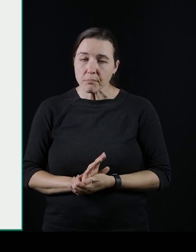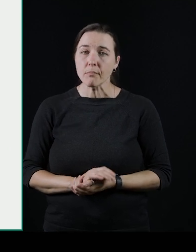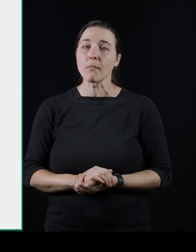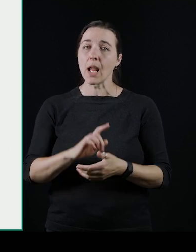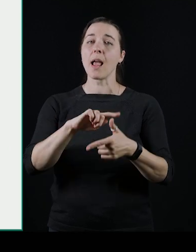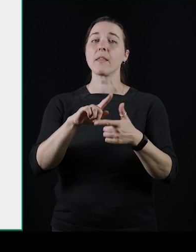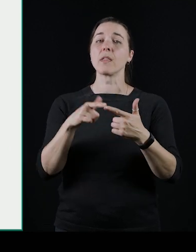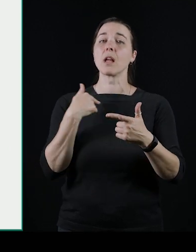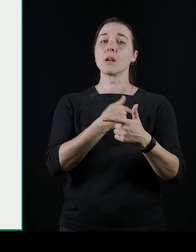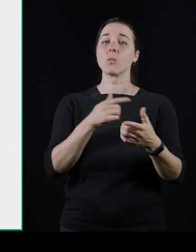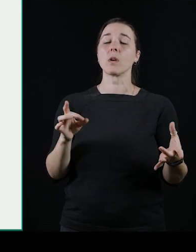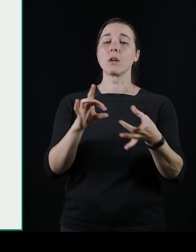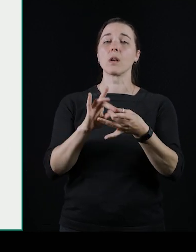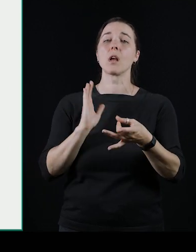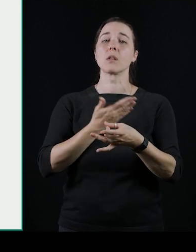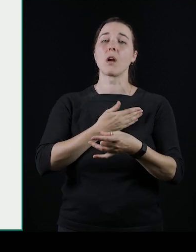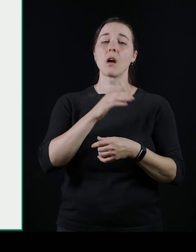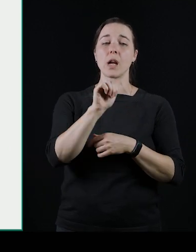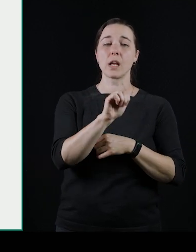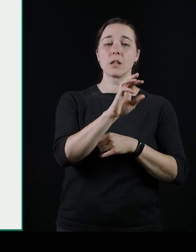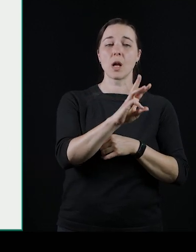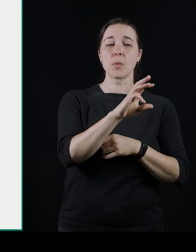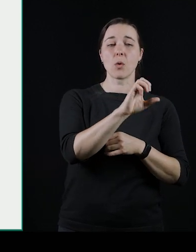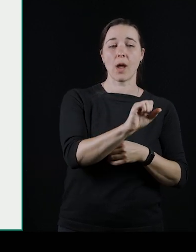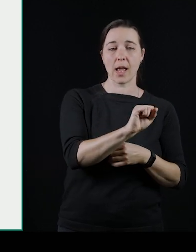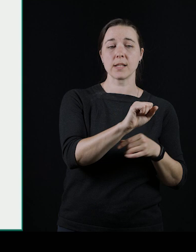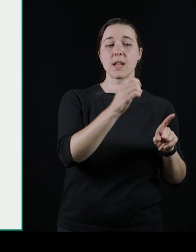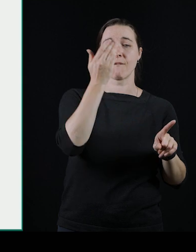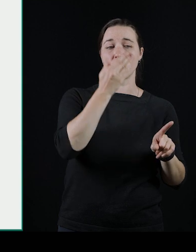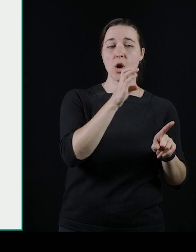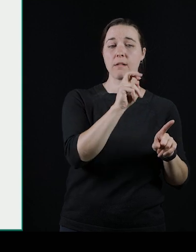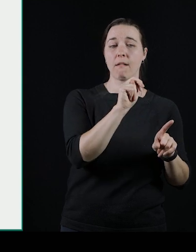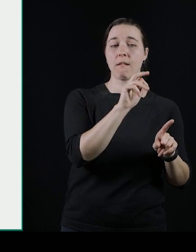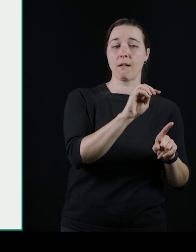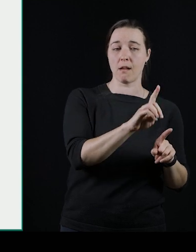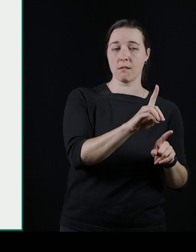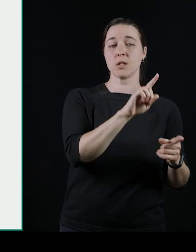Then we connected our AWS hosted front-ends to our database hosted in Azure.